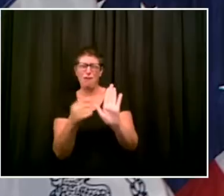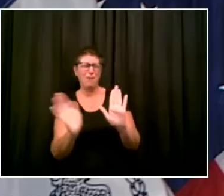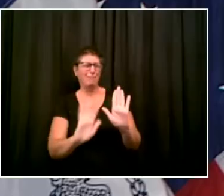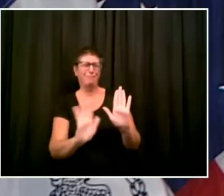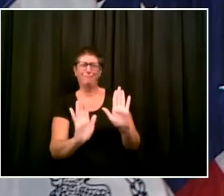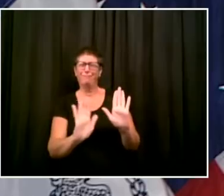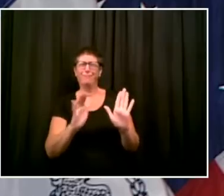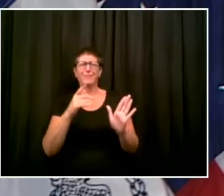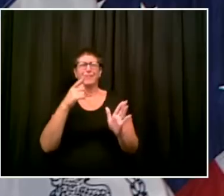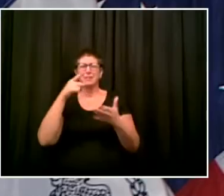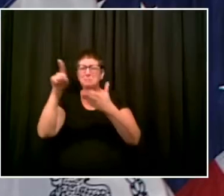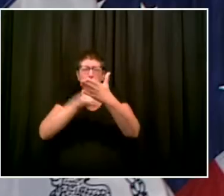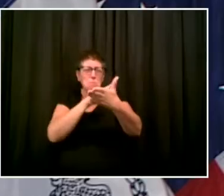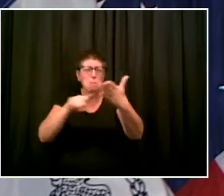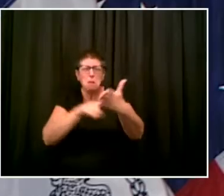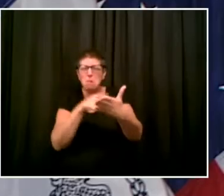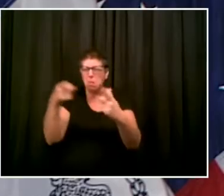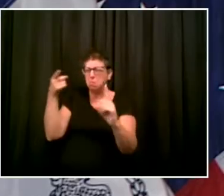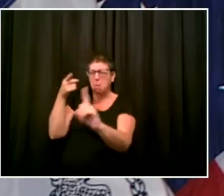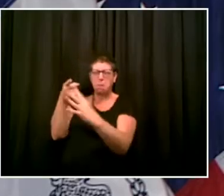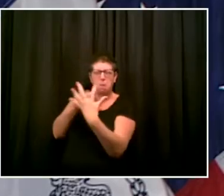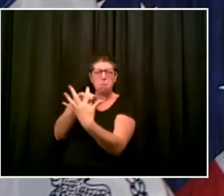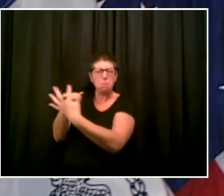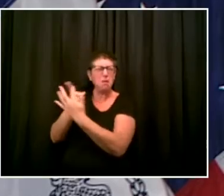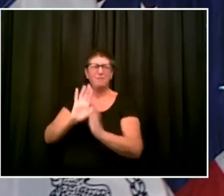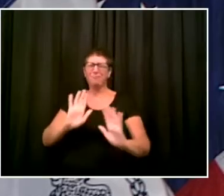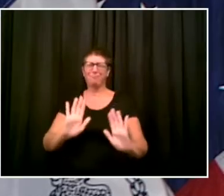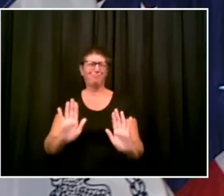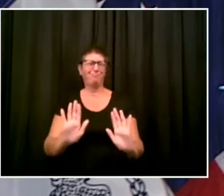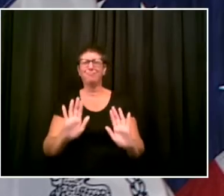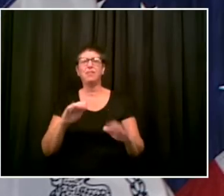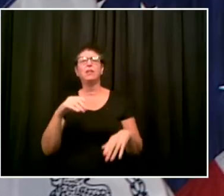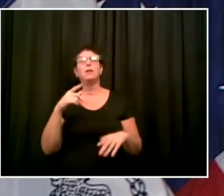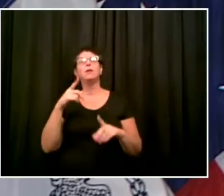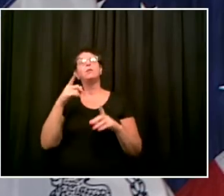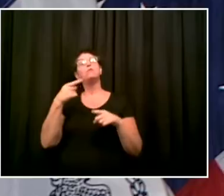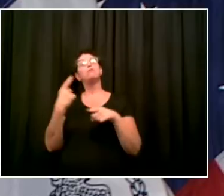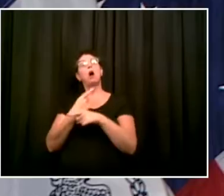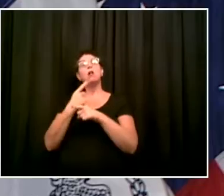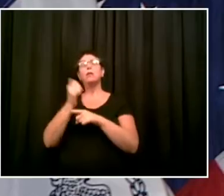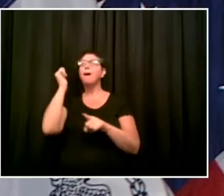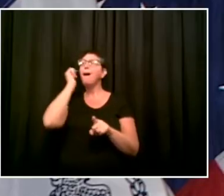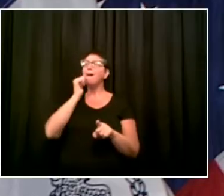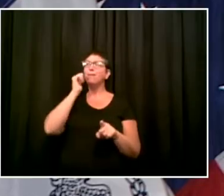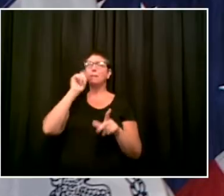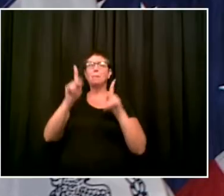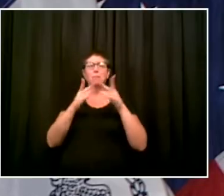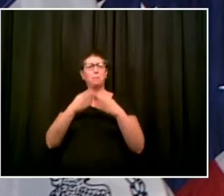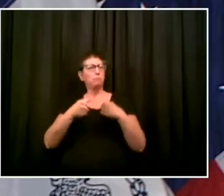ISVERY PROMINENT. I THINK TWI H EVERYDAY PEOPLE WHO ARE EXPERICENIN GBOTH THE CHAENLLGES AND SEEN THE